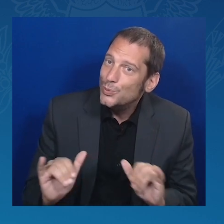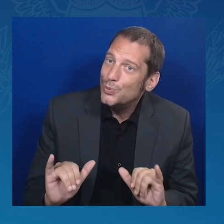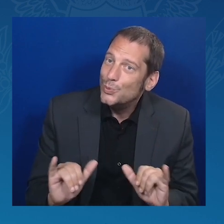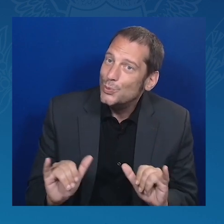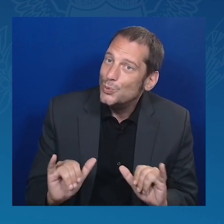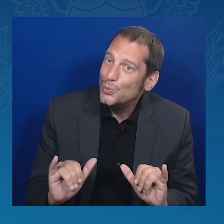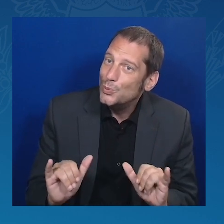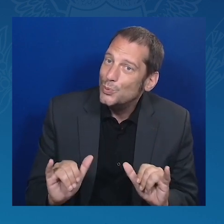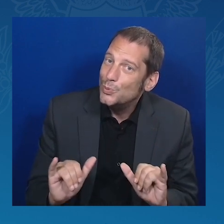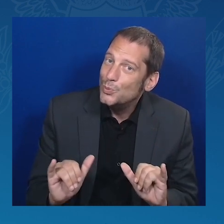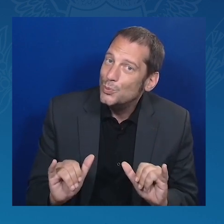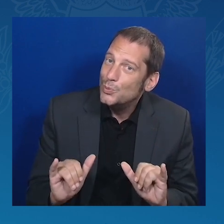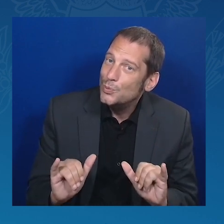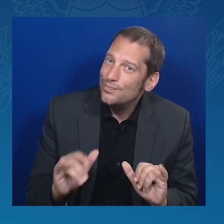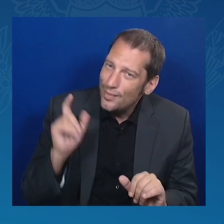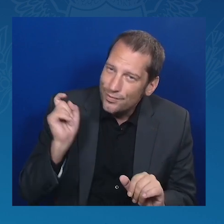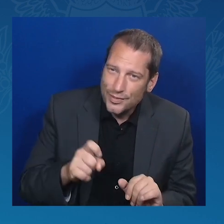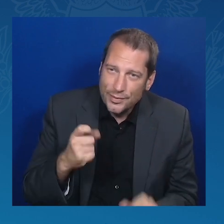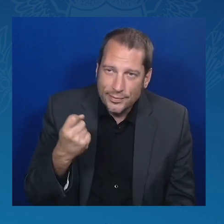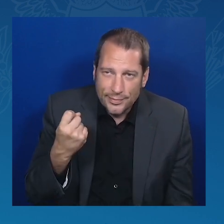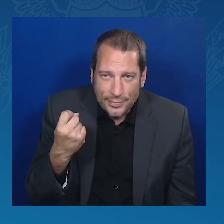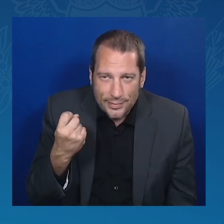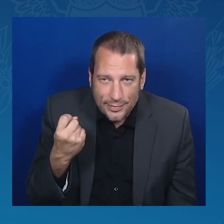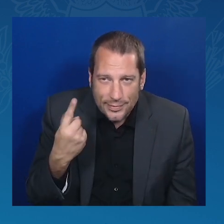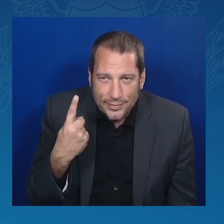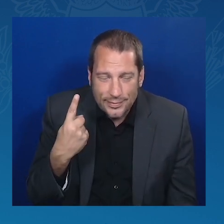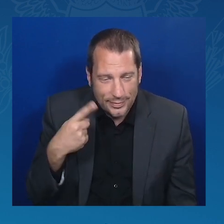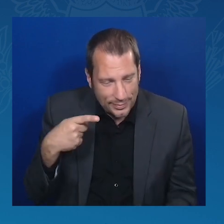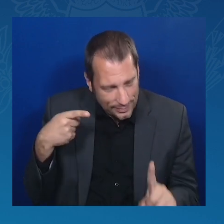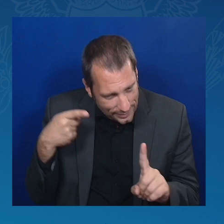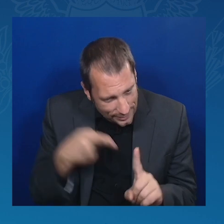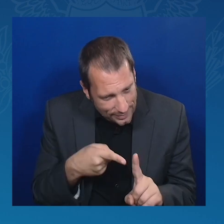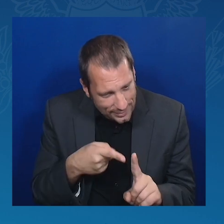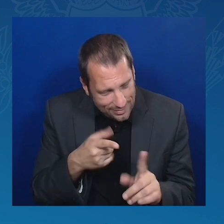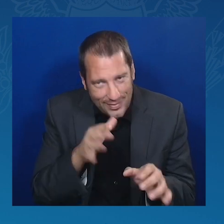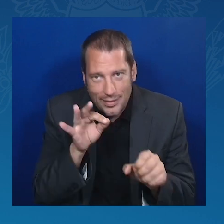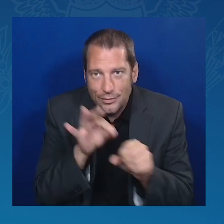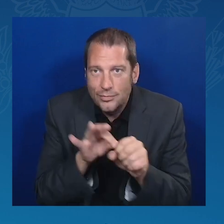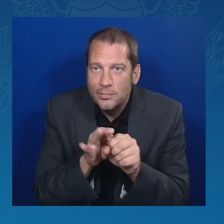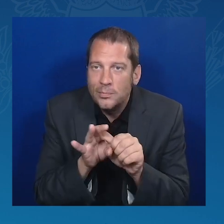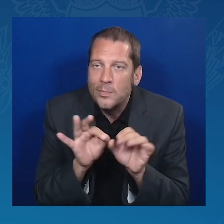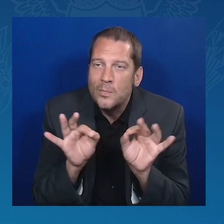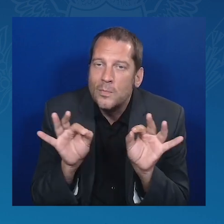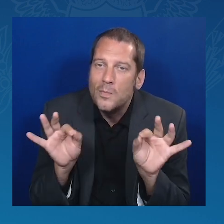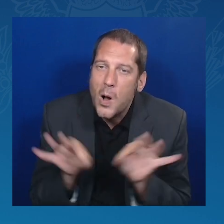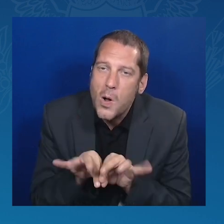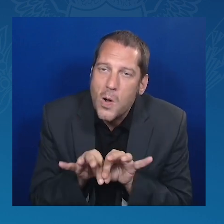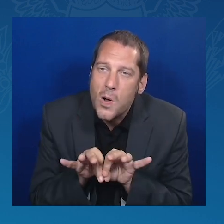but also understand what is afoot in terms of what I consider to be an intentional,